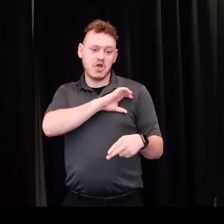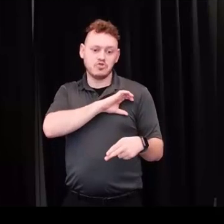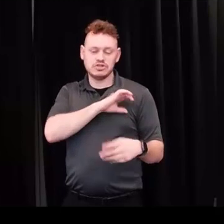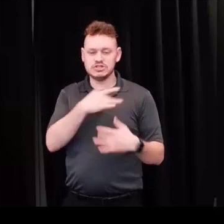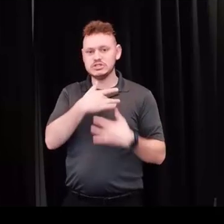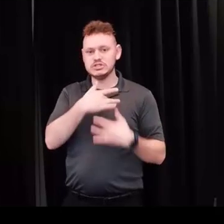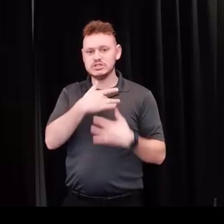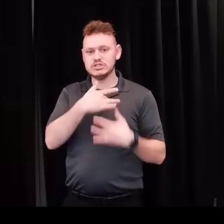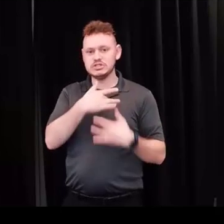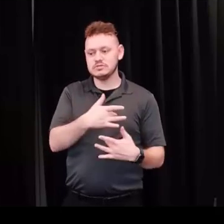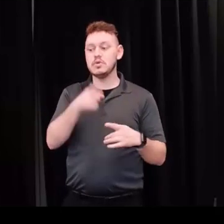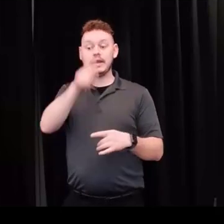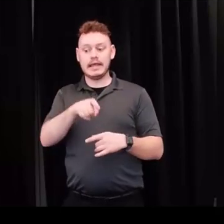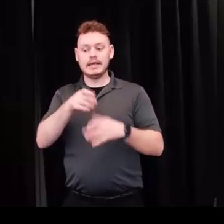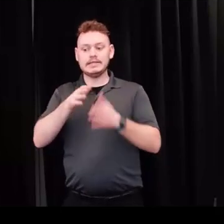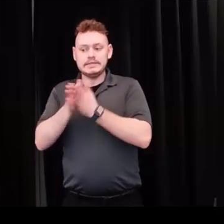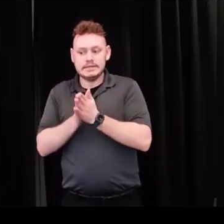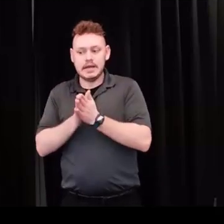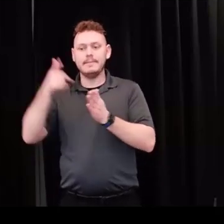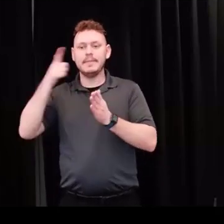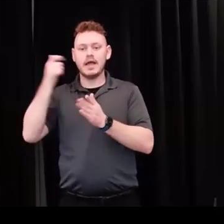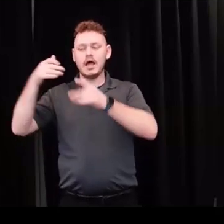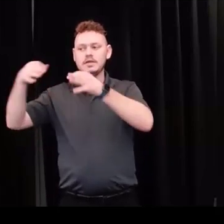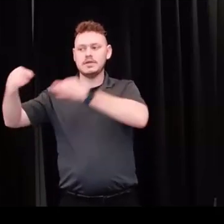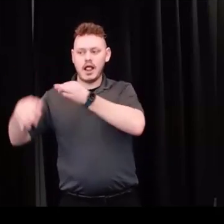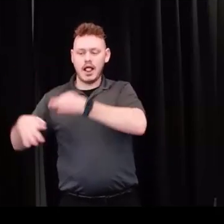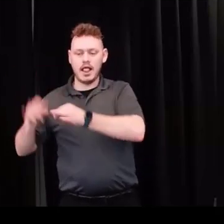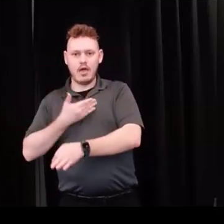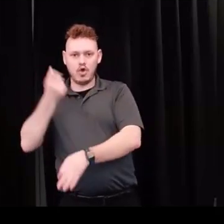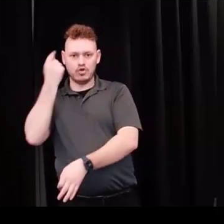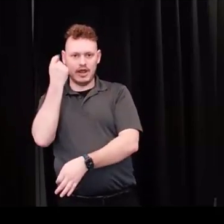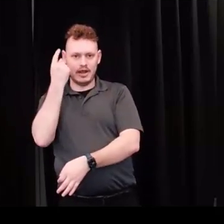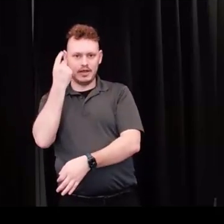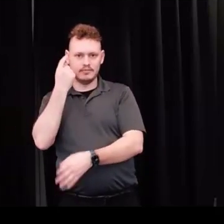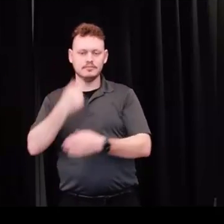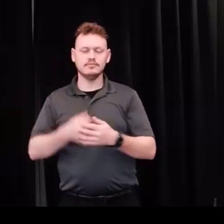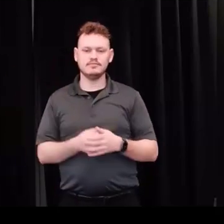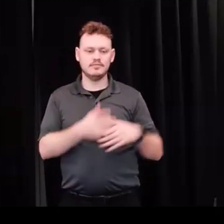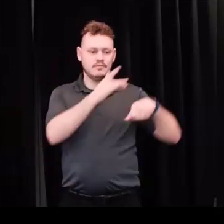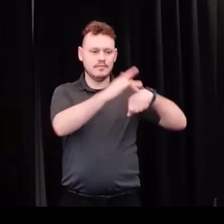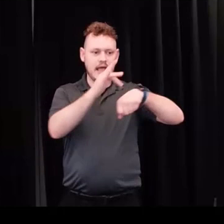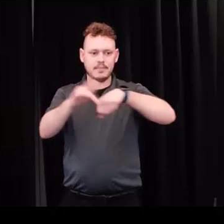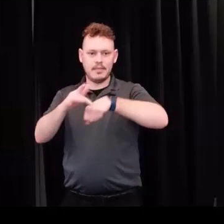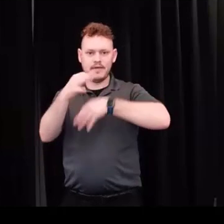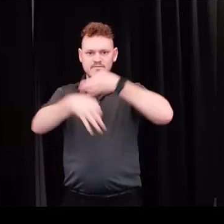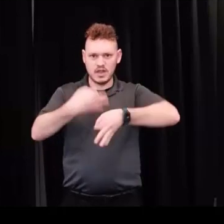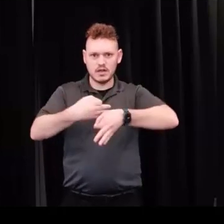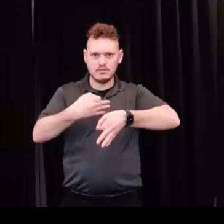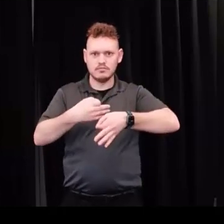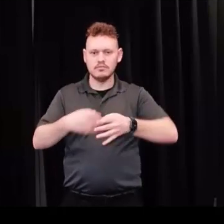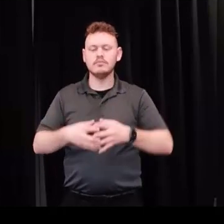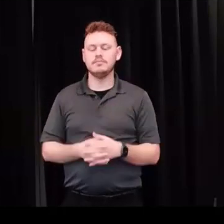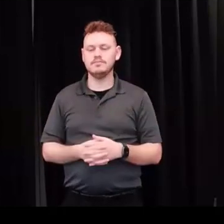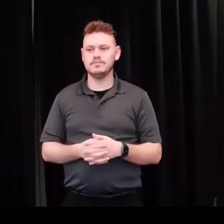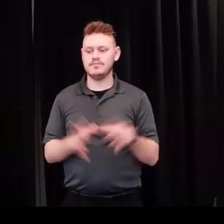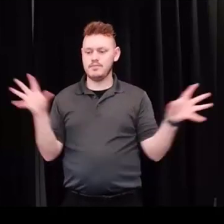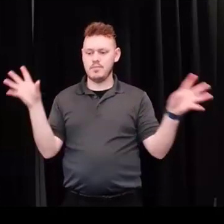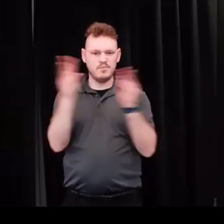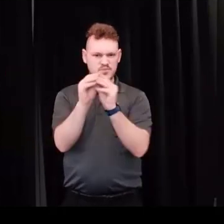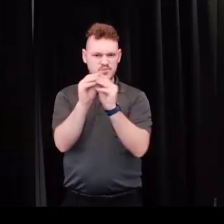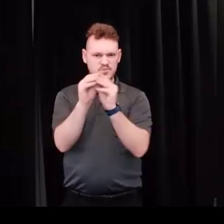needs [Motivation] because of our [Understanding]. So let's actually put this all together. And if